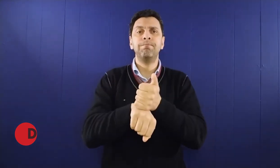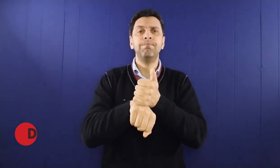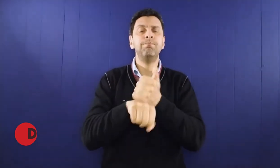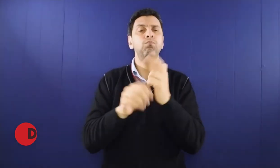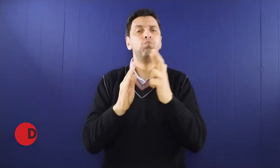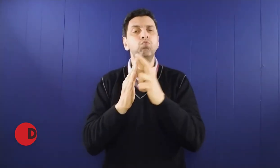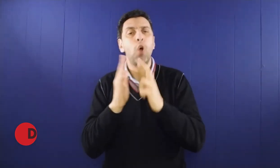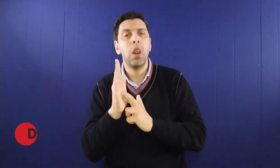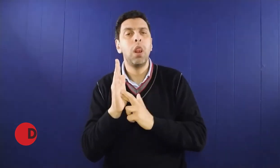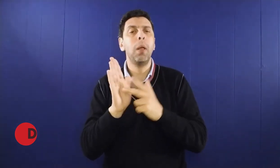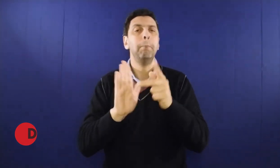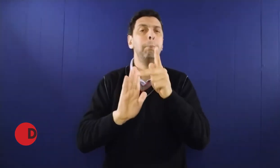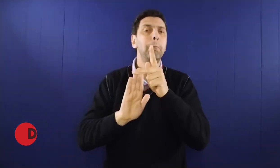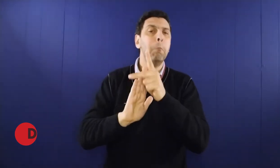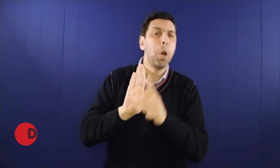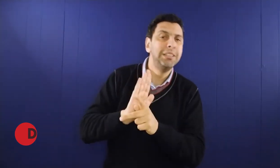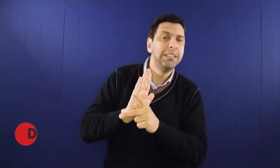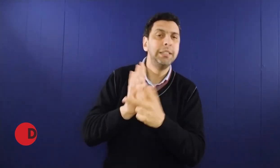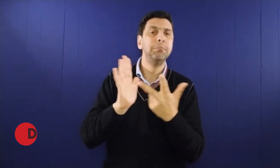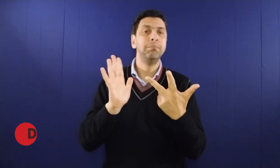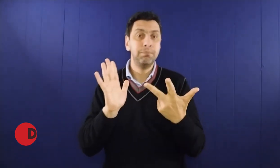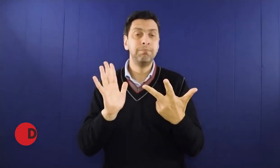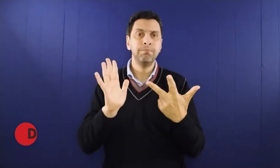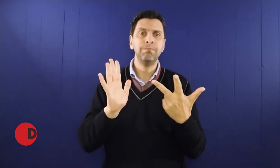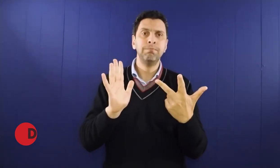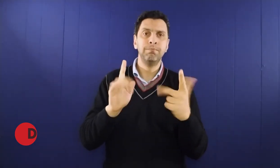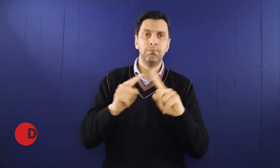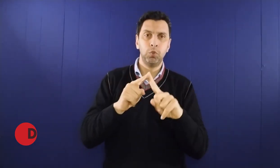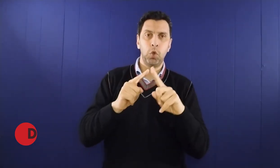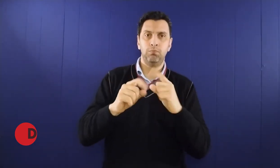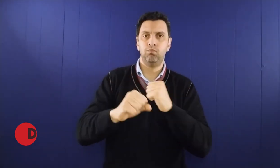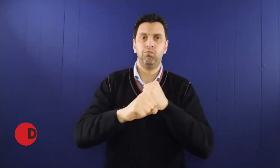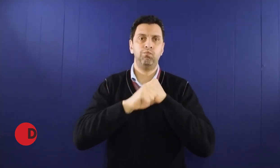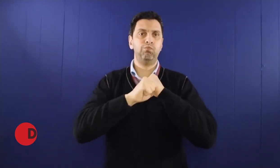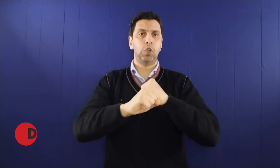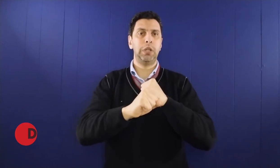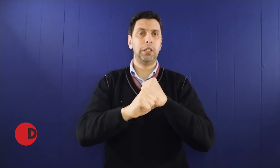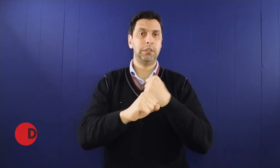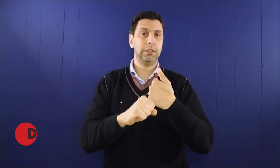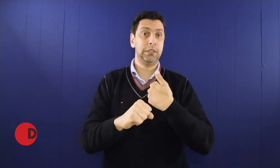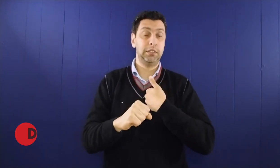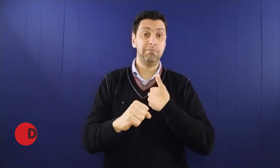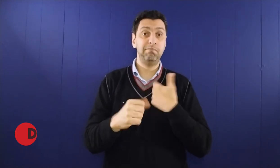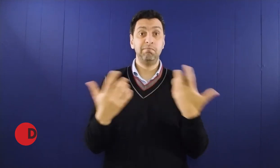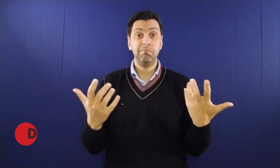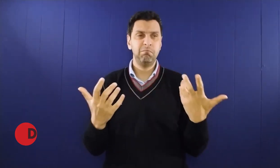provincial police to establish rules and policies to protect us.